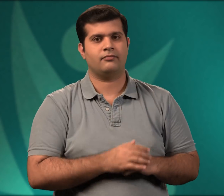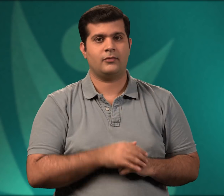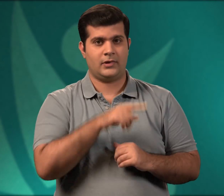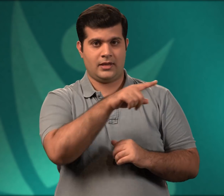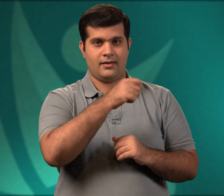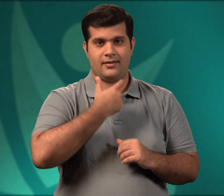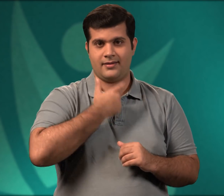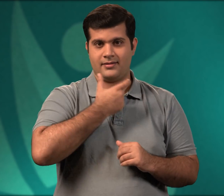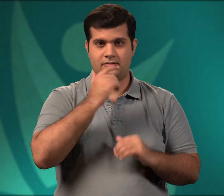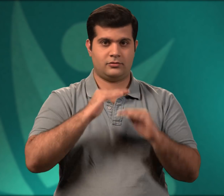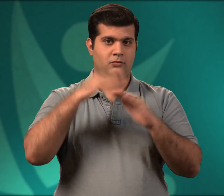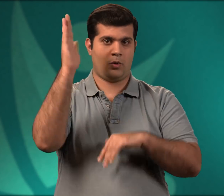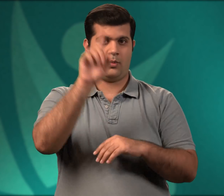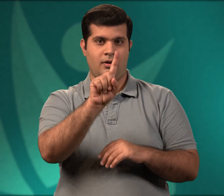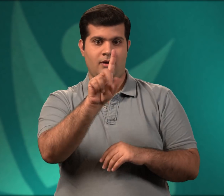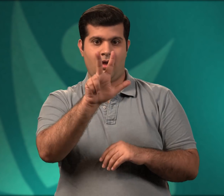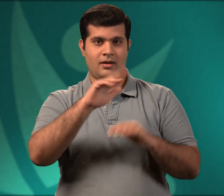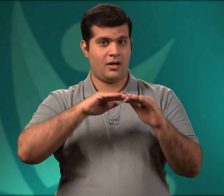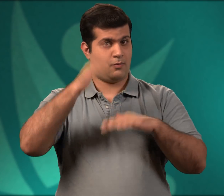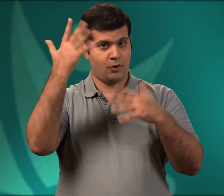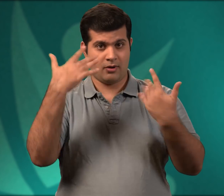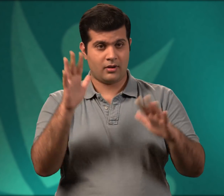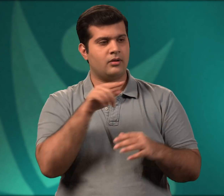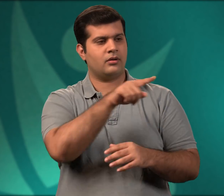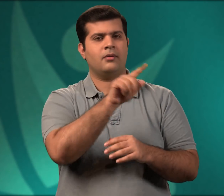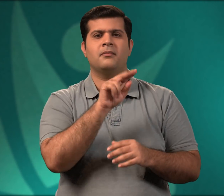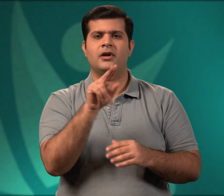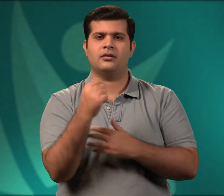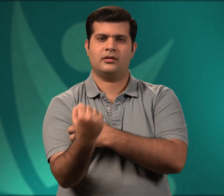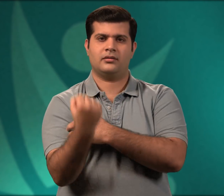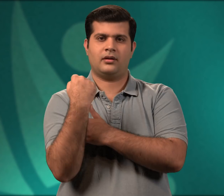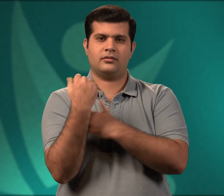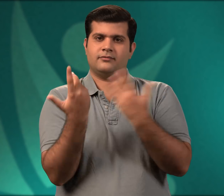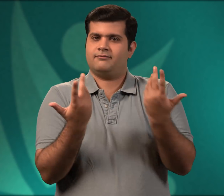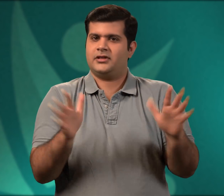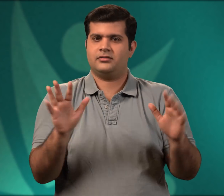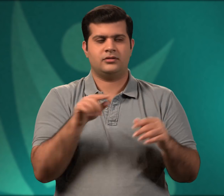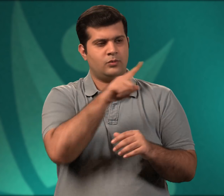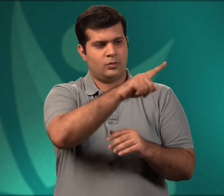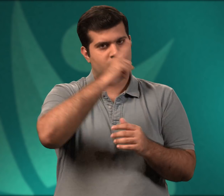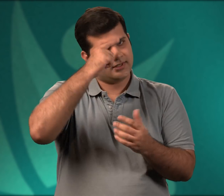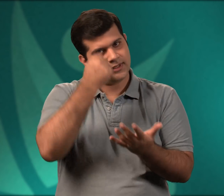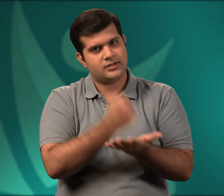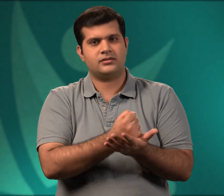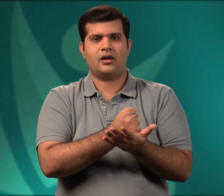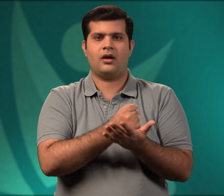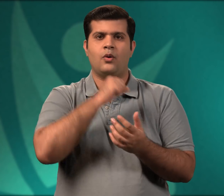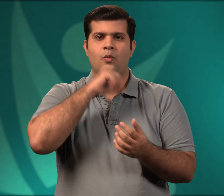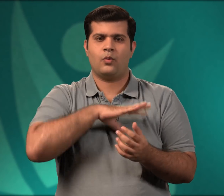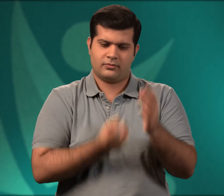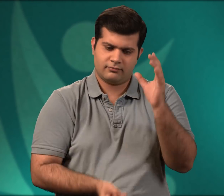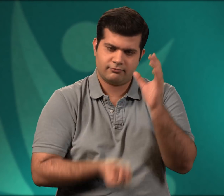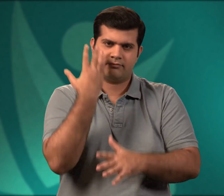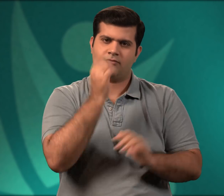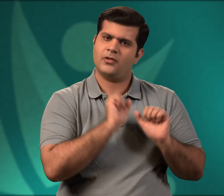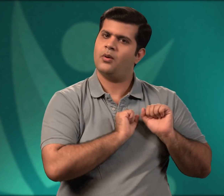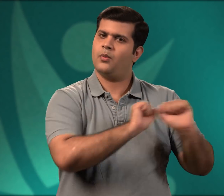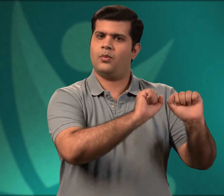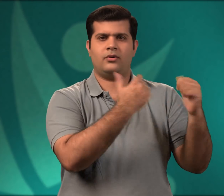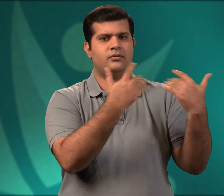He said that, since he was above 18 years of age, has the right to decide and set up his own youth association.